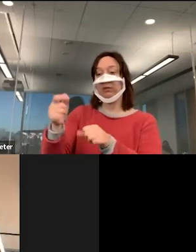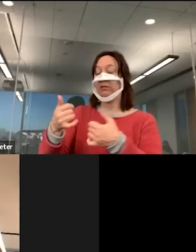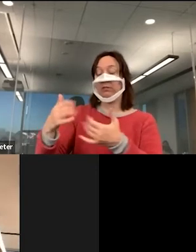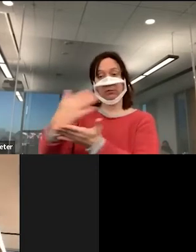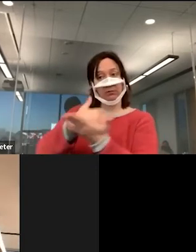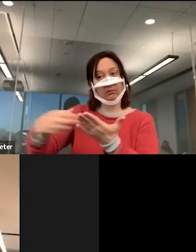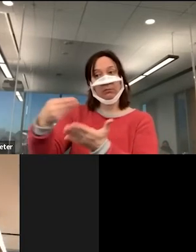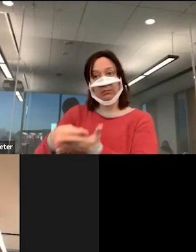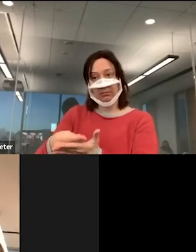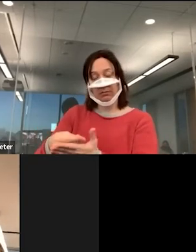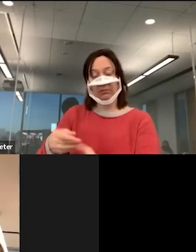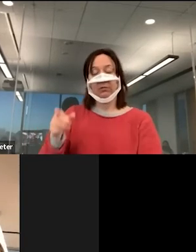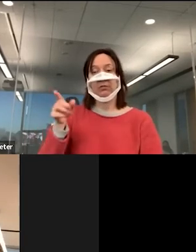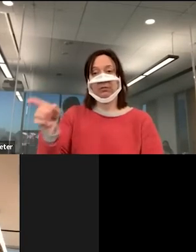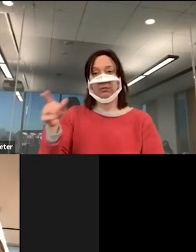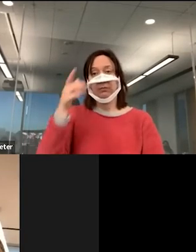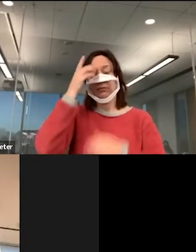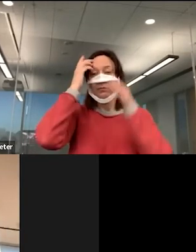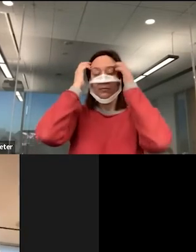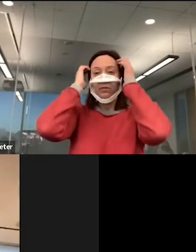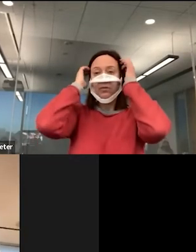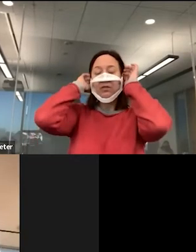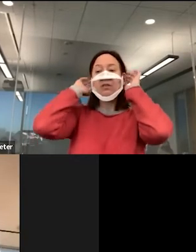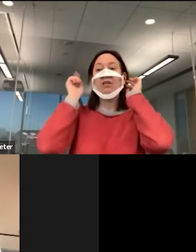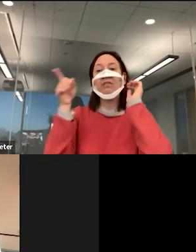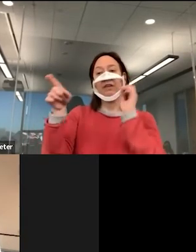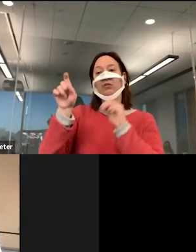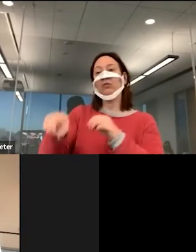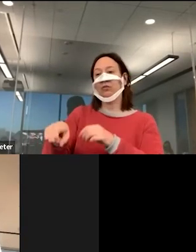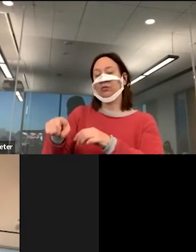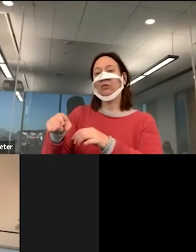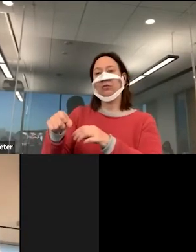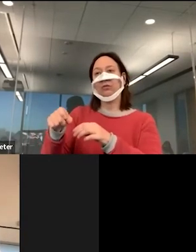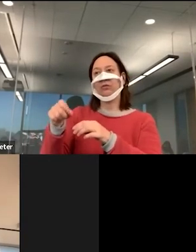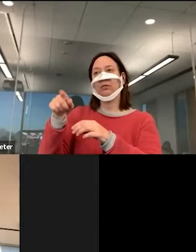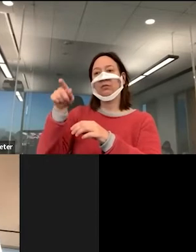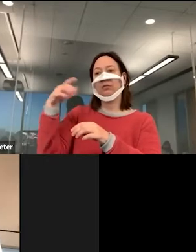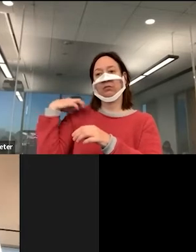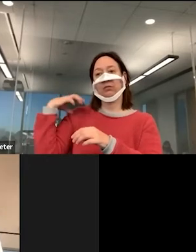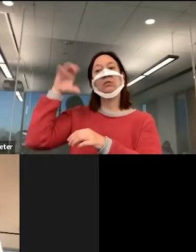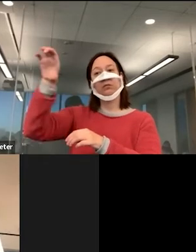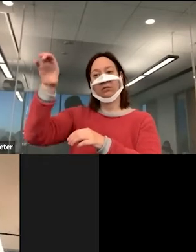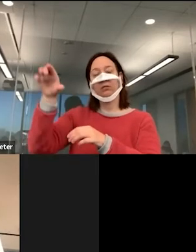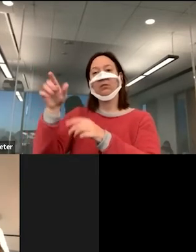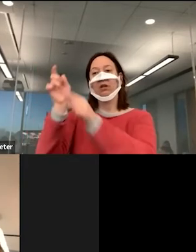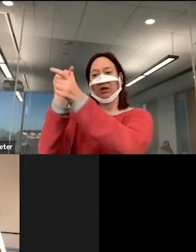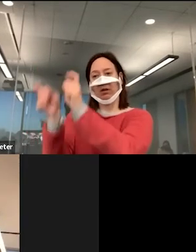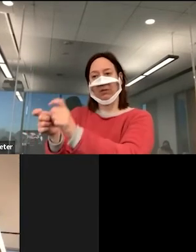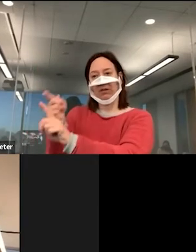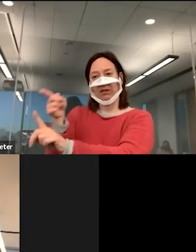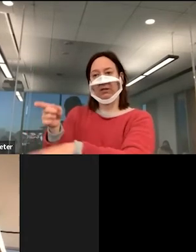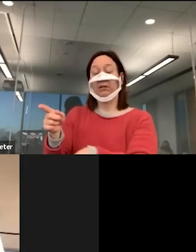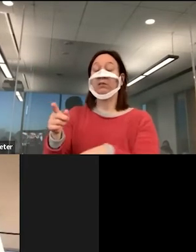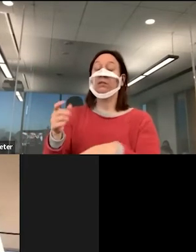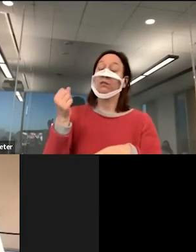and um they really they should be the ones that accommodates the individual but sometimes you